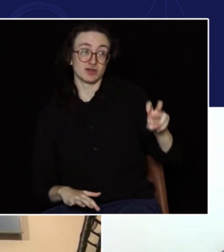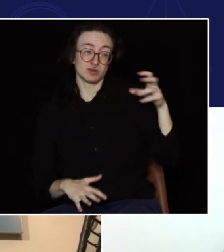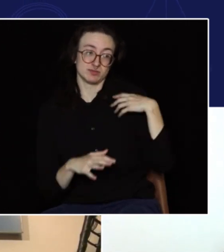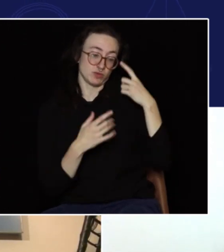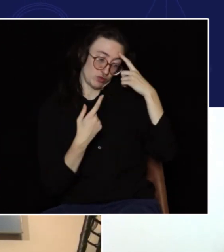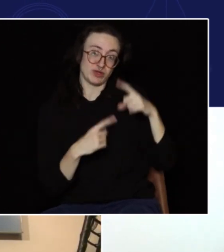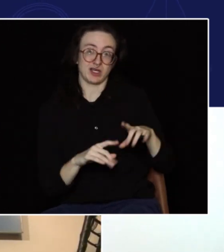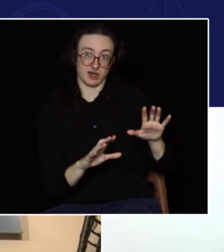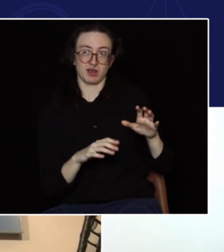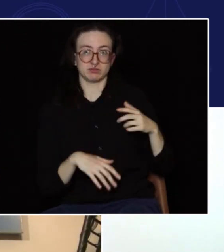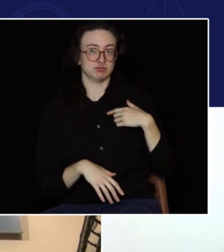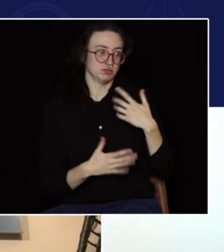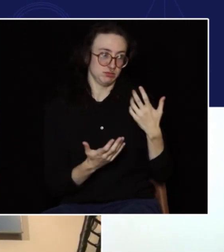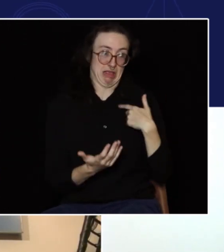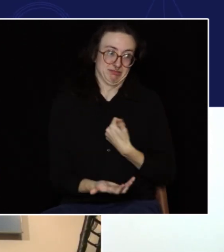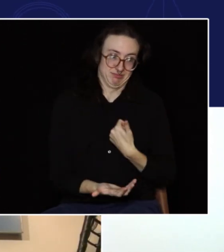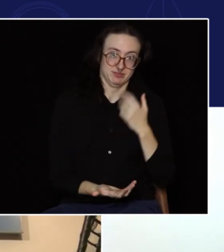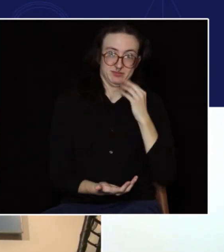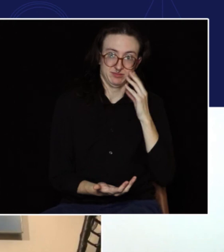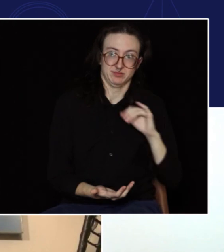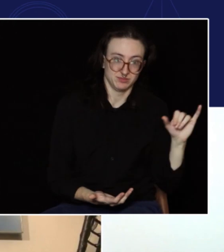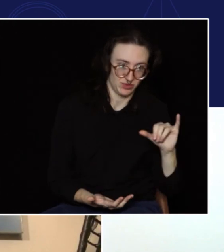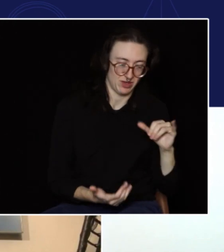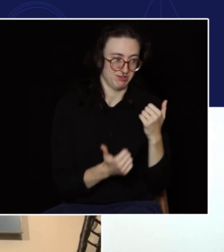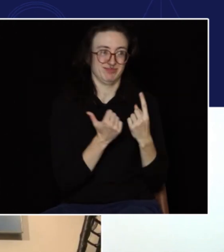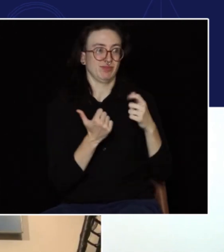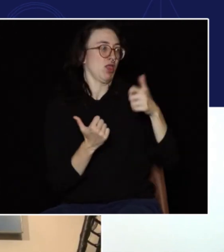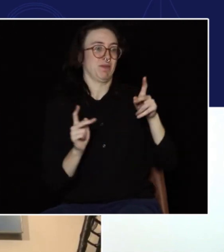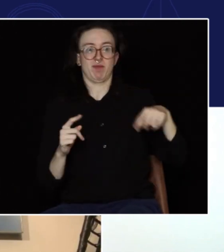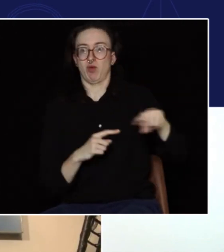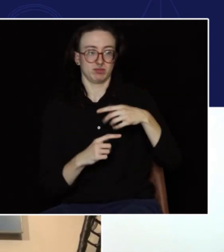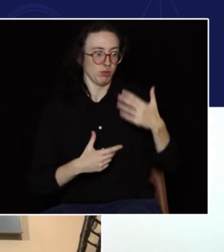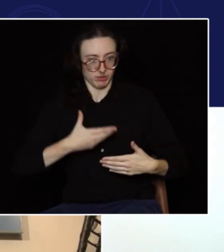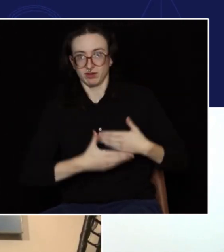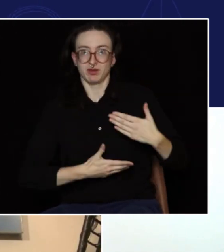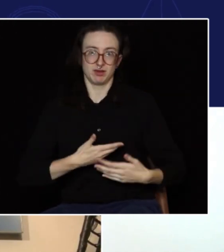You know, everyone's different, on their own time. It's a process for sure; you're not the only one. I've gone through it. You know?